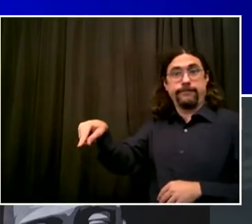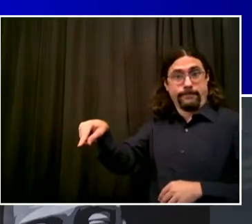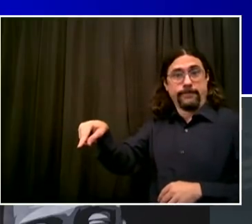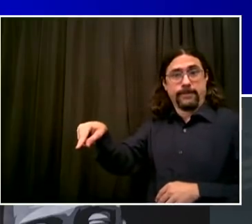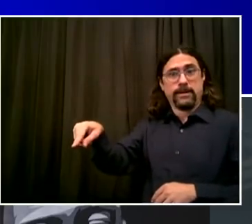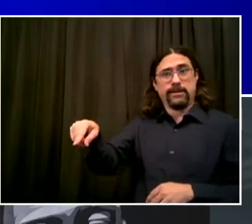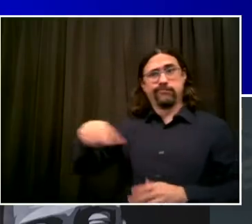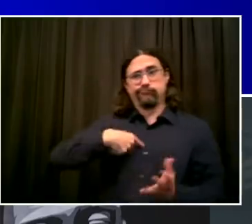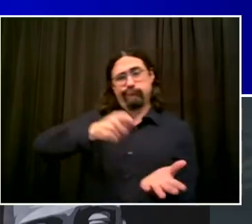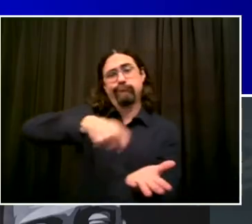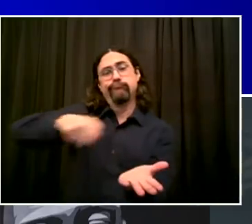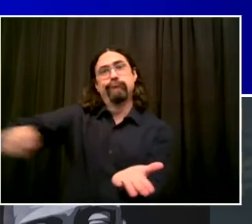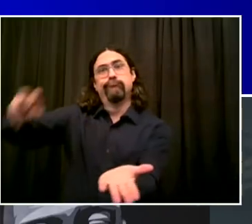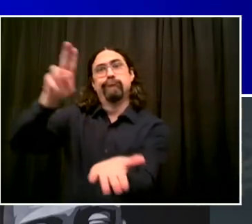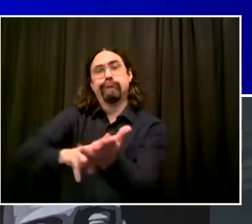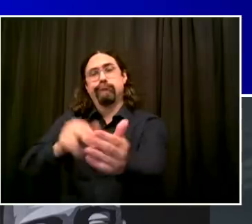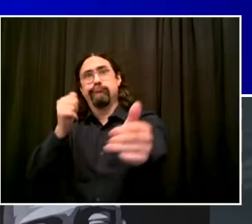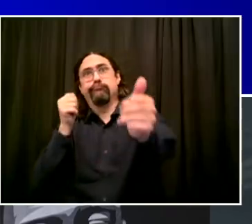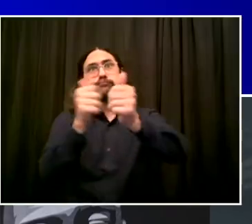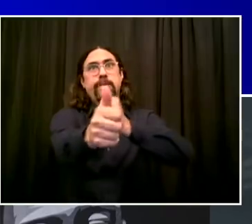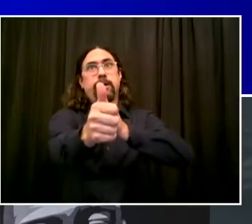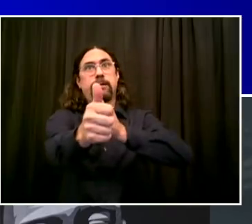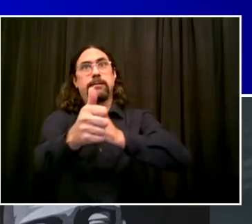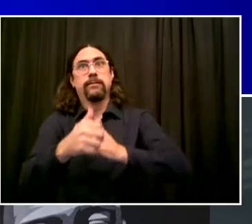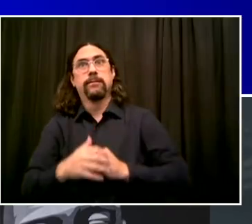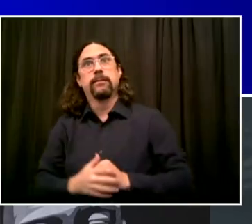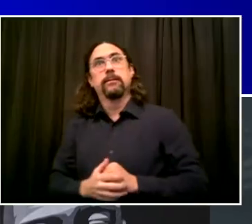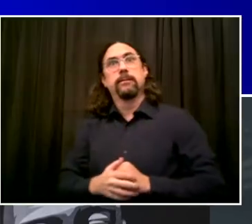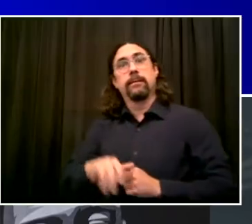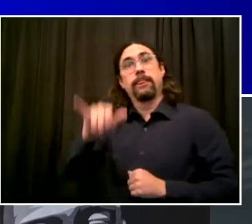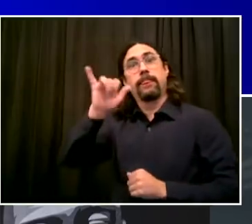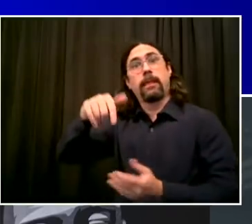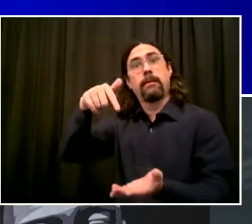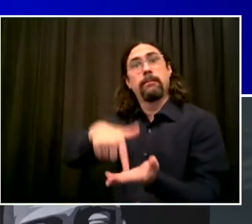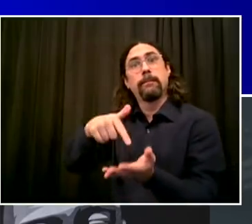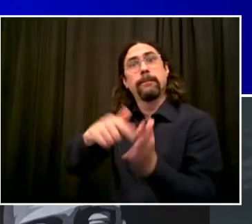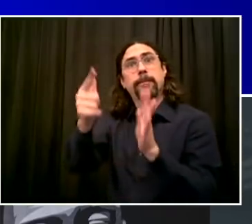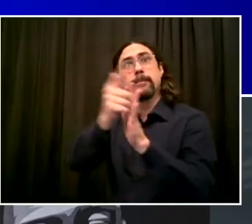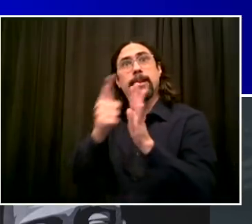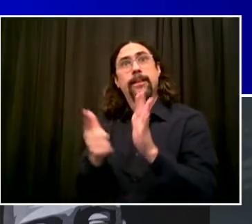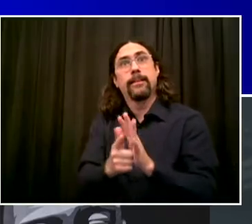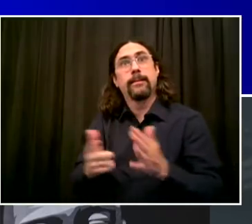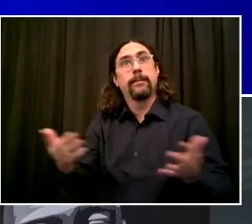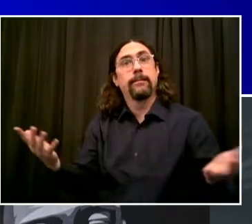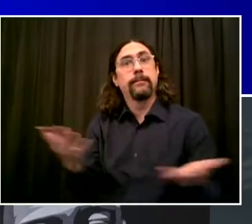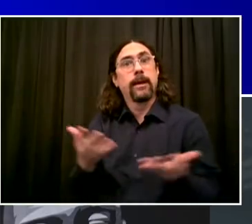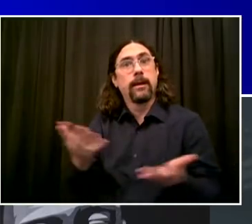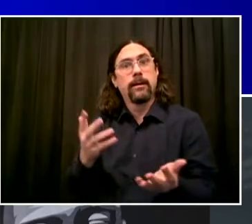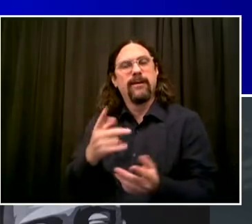THE RELATIONSHIP